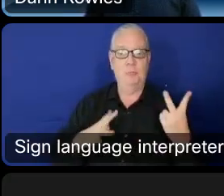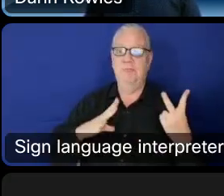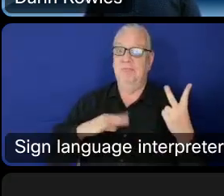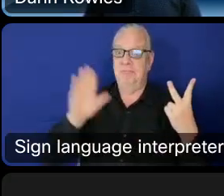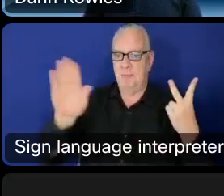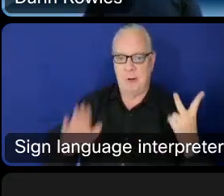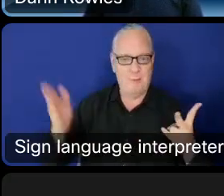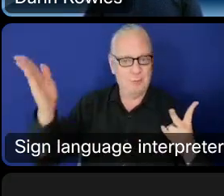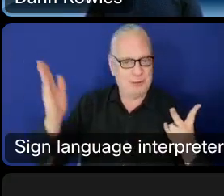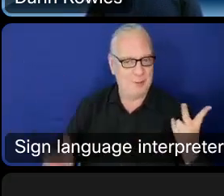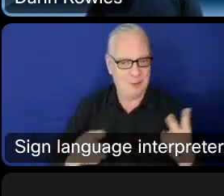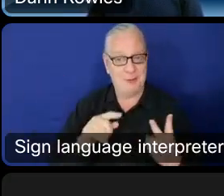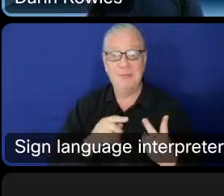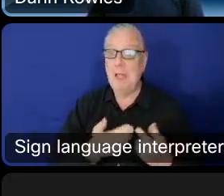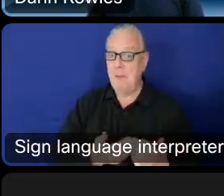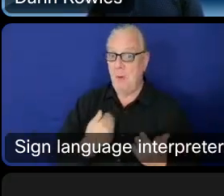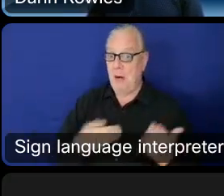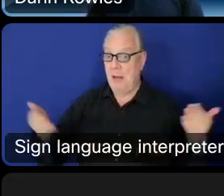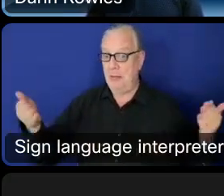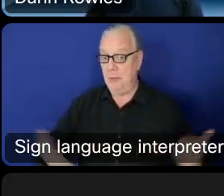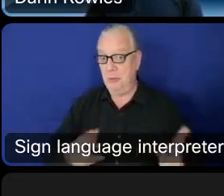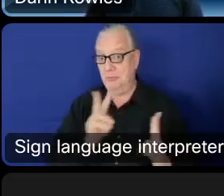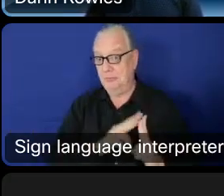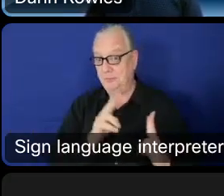us. And before I introduce those presenters, I have some quick